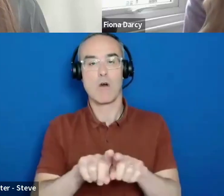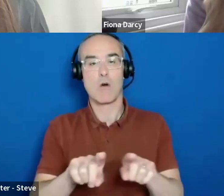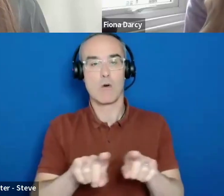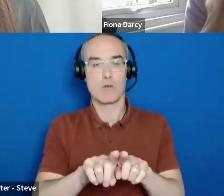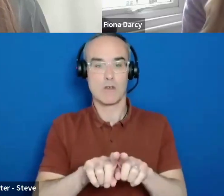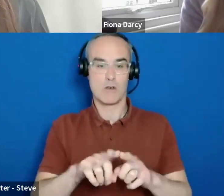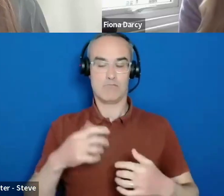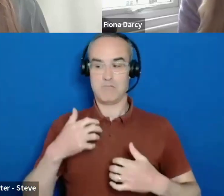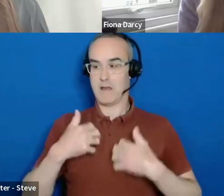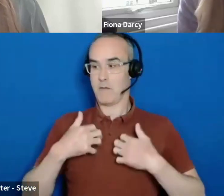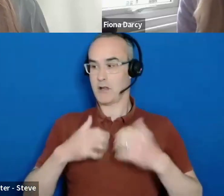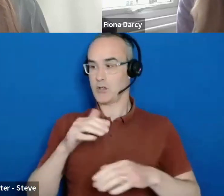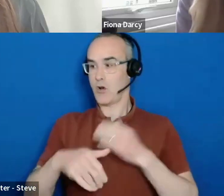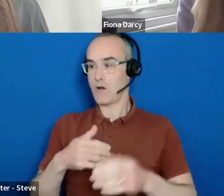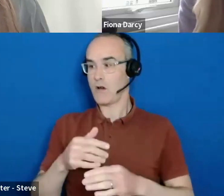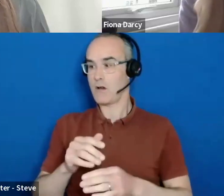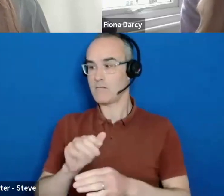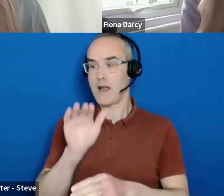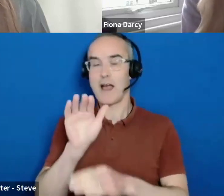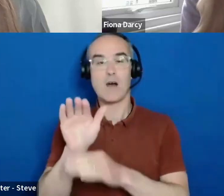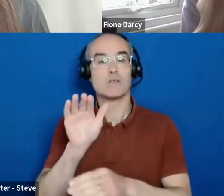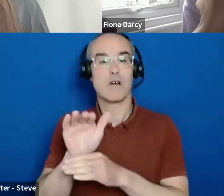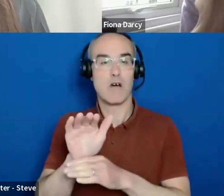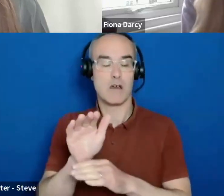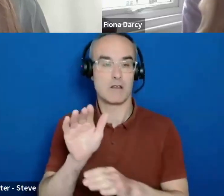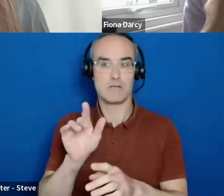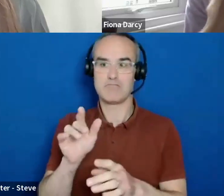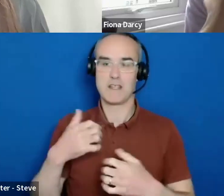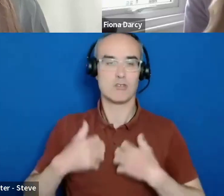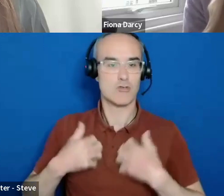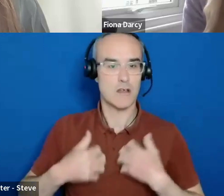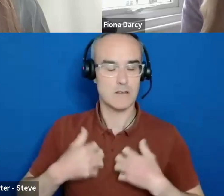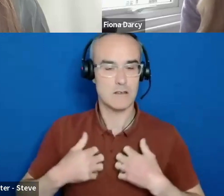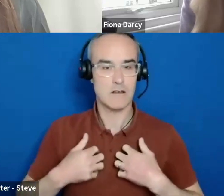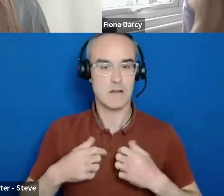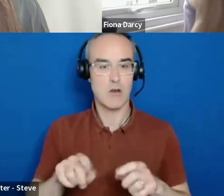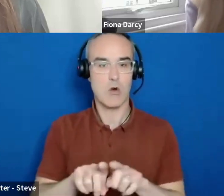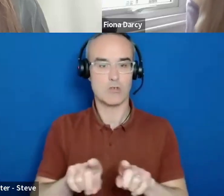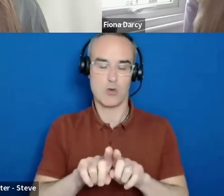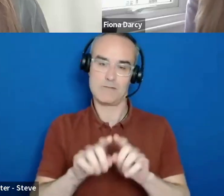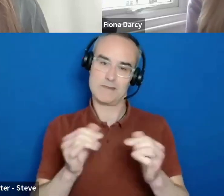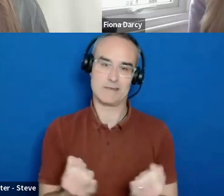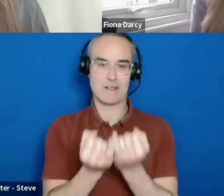interests and any reputational issues you might want to declare.